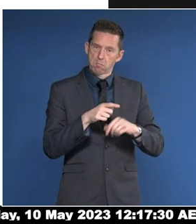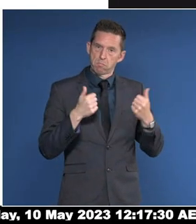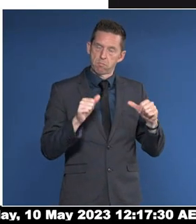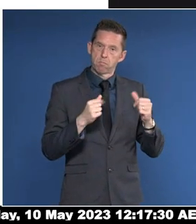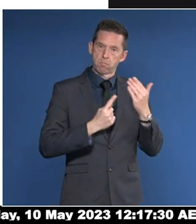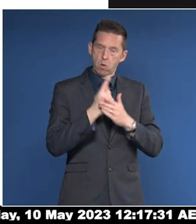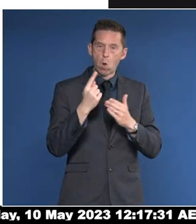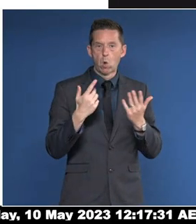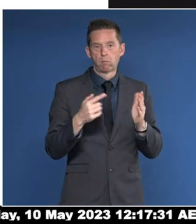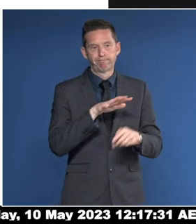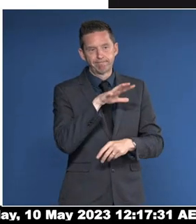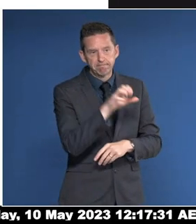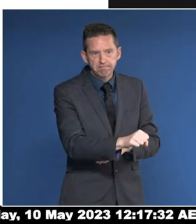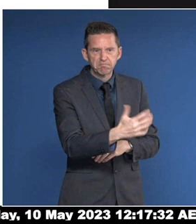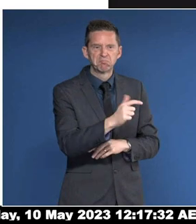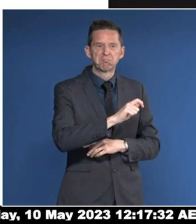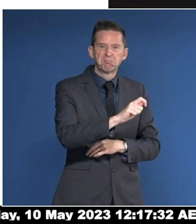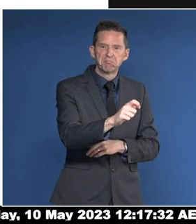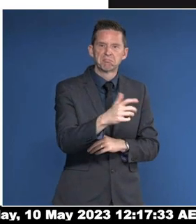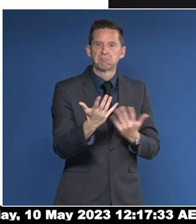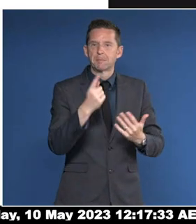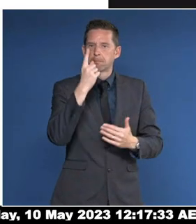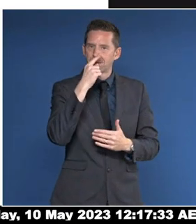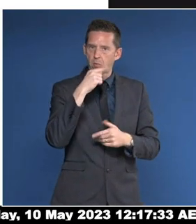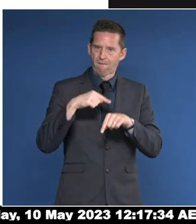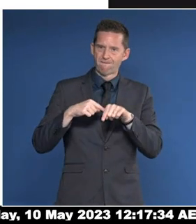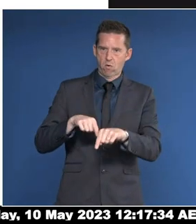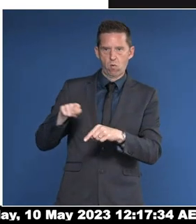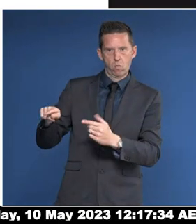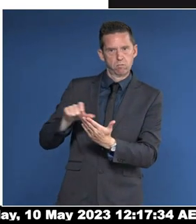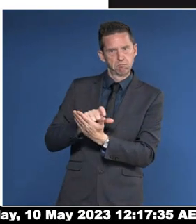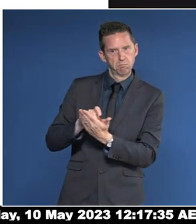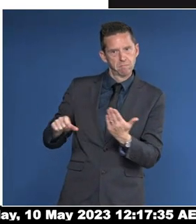and then prosecute any offences in relation to section 364?